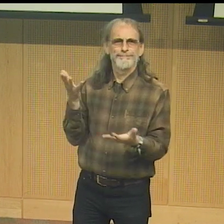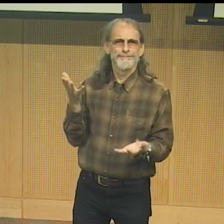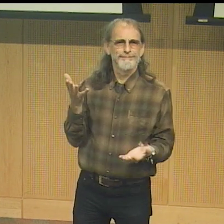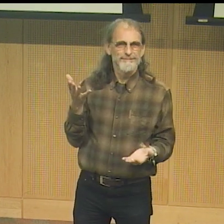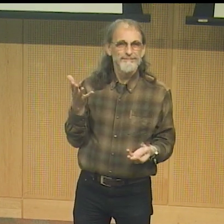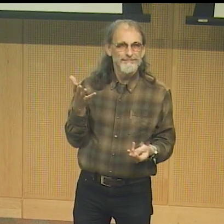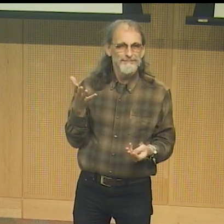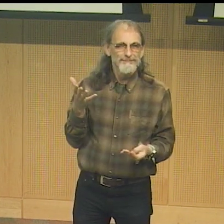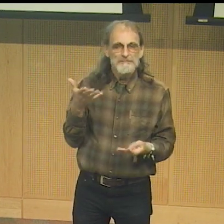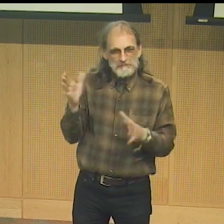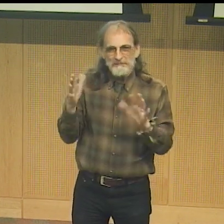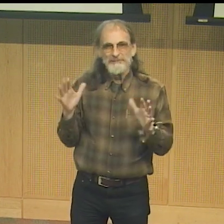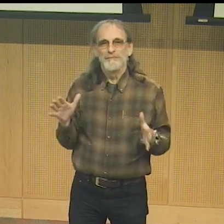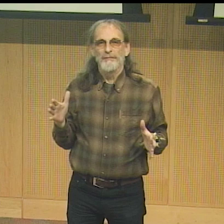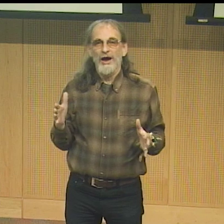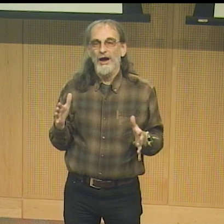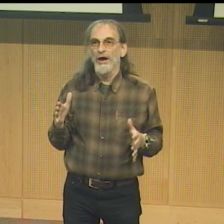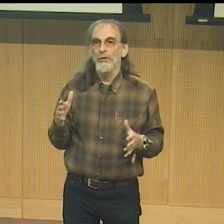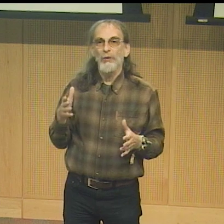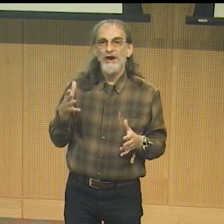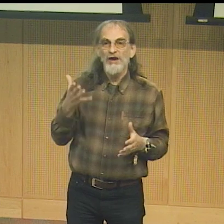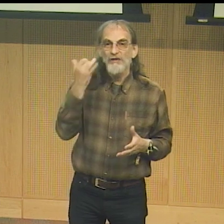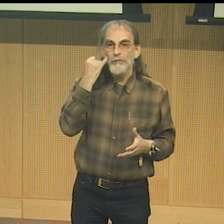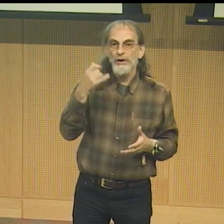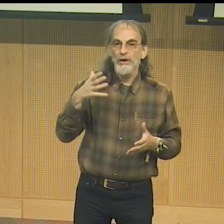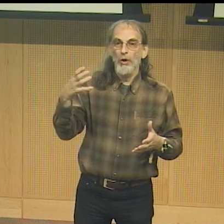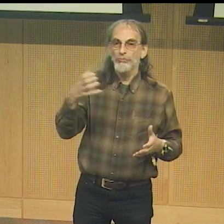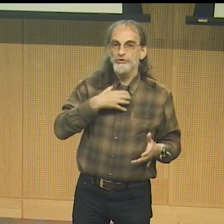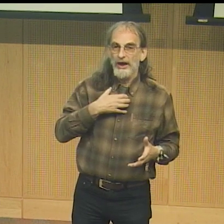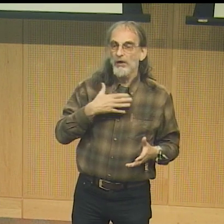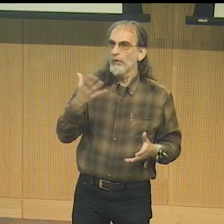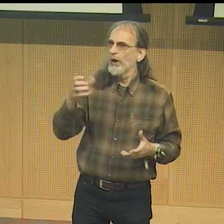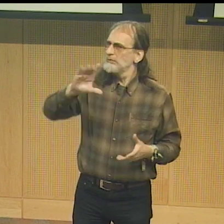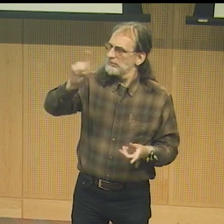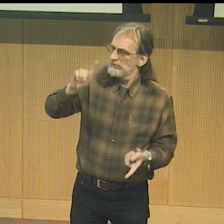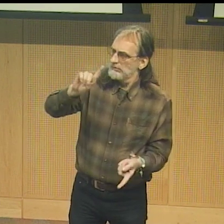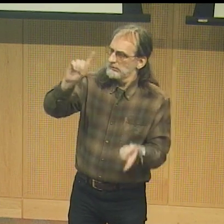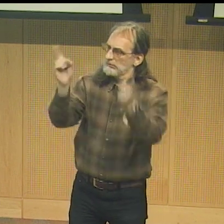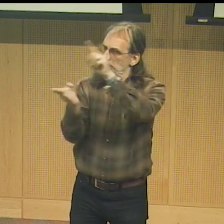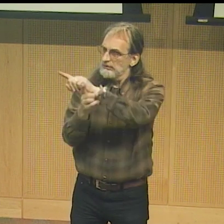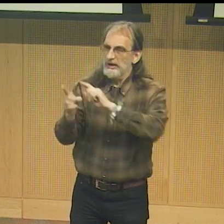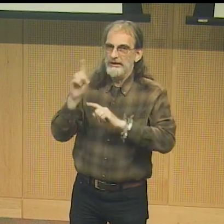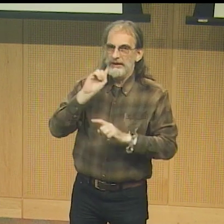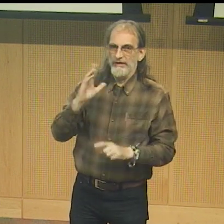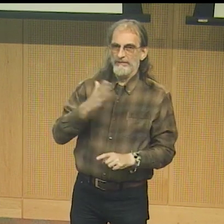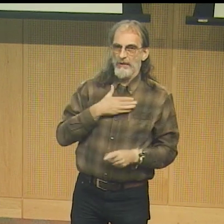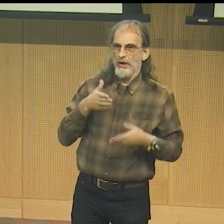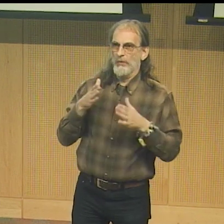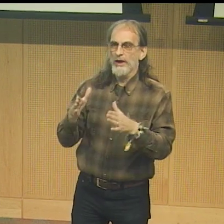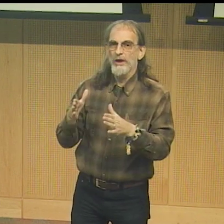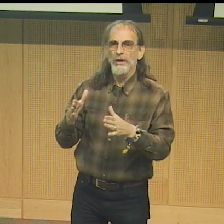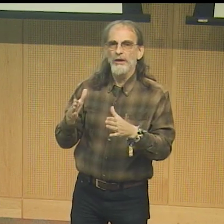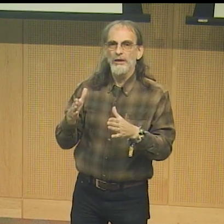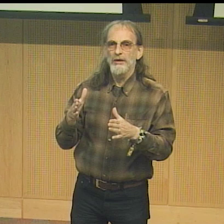But again, if we are going to begin to fight that battle, as we do so and make the requests and demands that